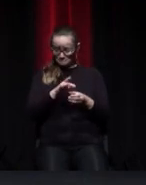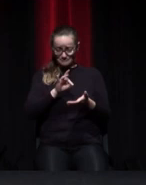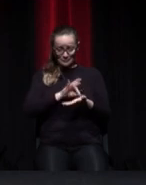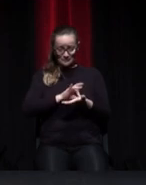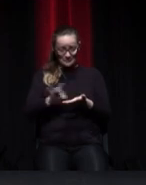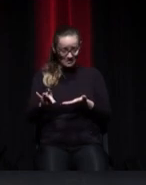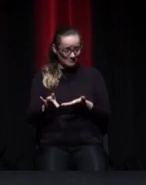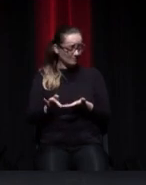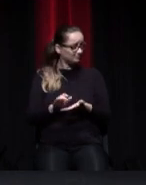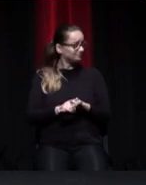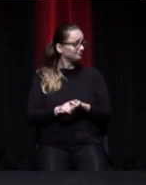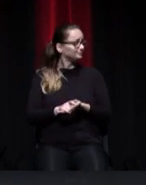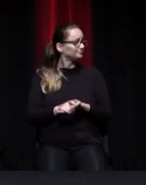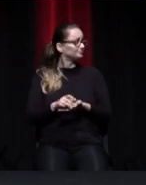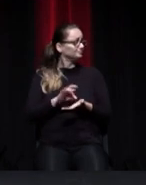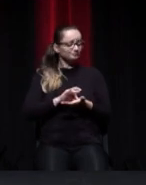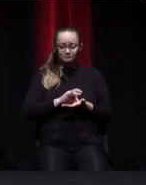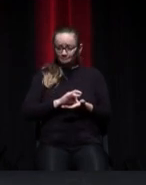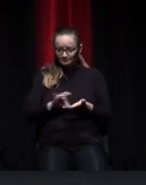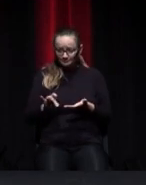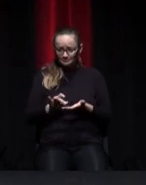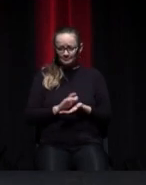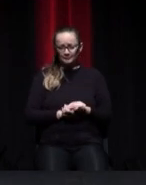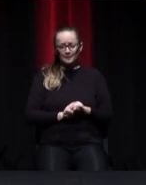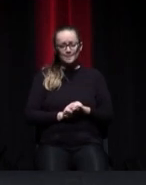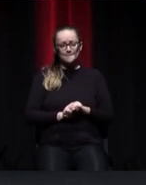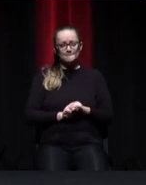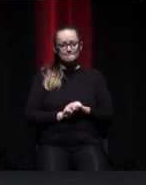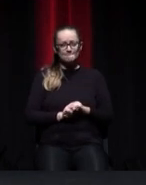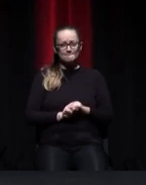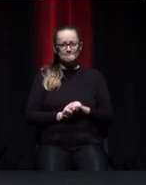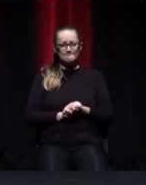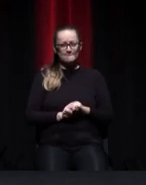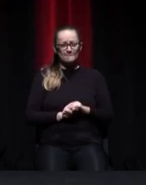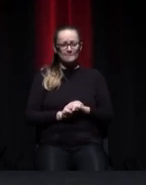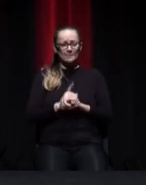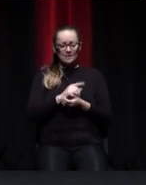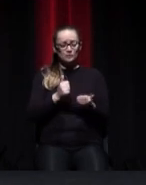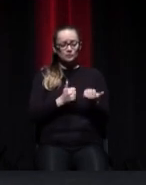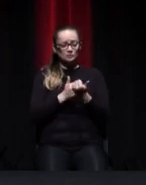I hate this word. It's substituted journalism.